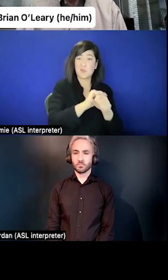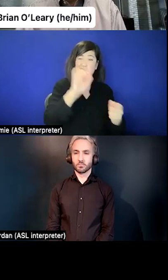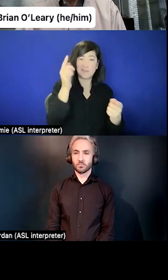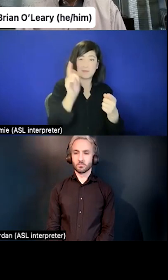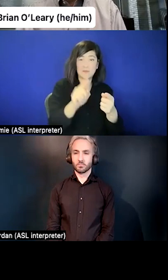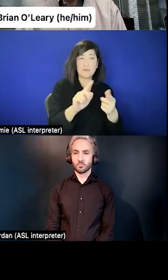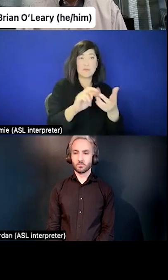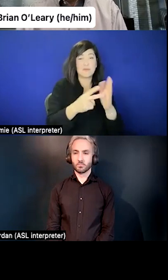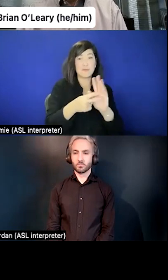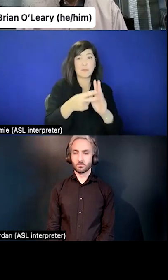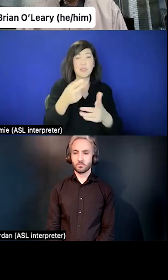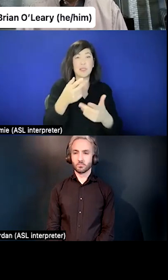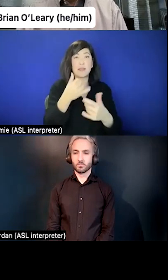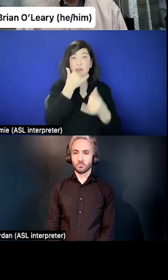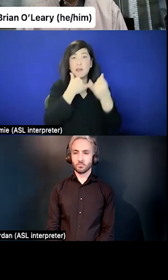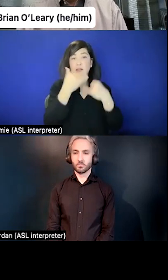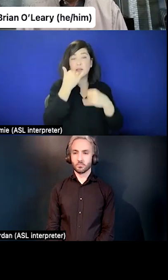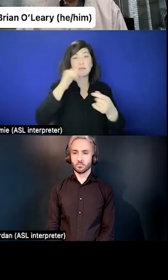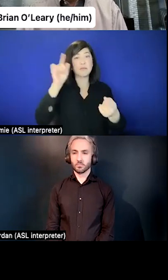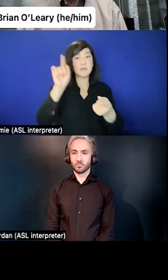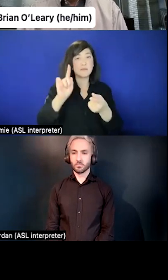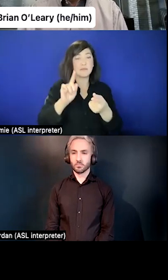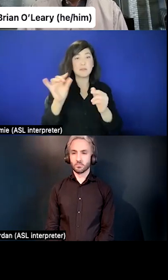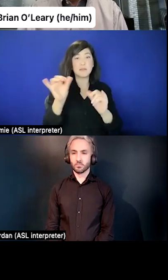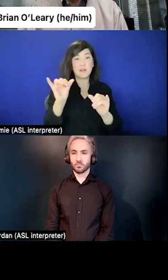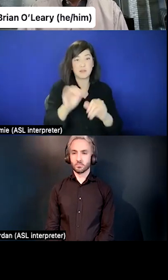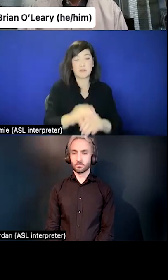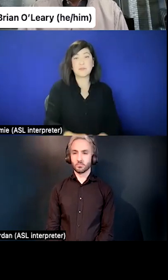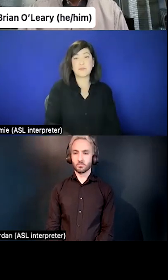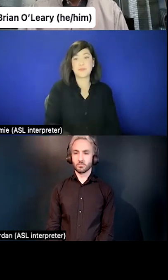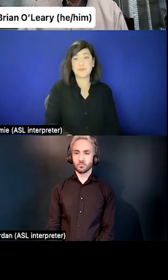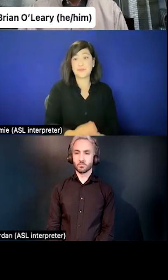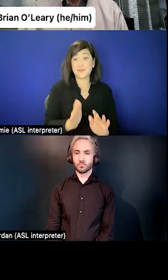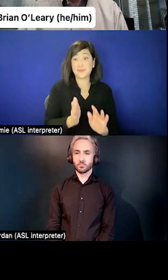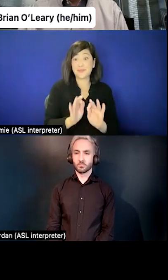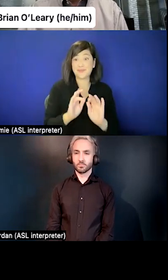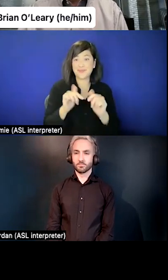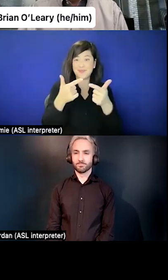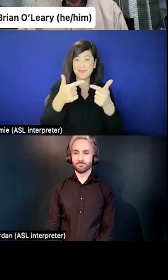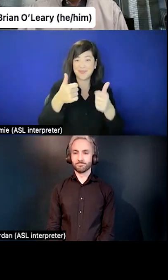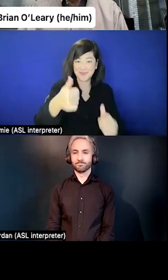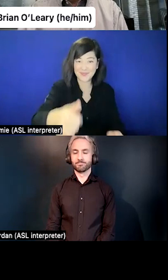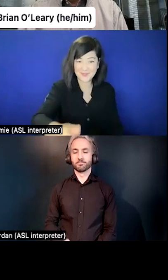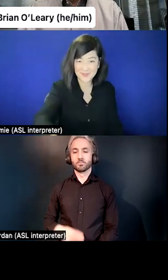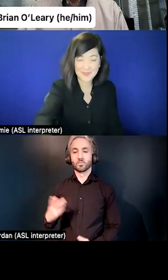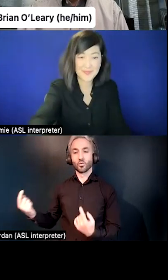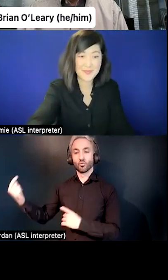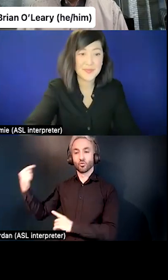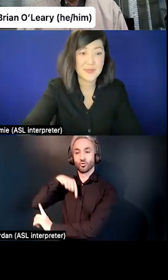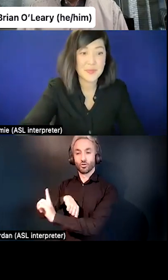We think returns are generally on the way down in the U.S. market as a percentage of total. Part of